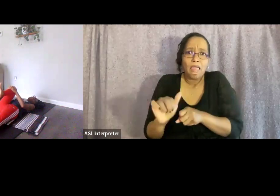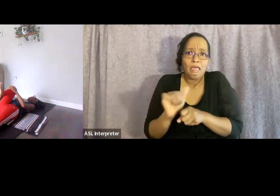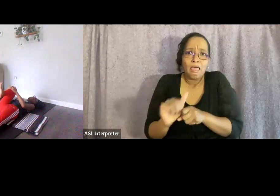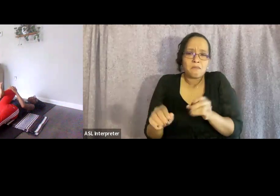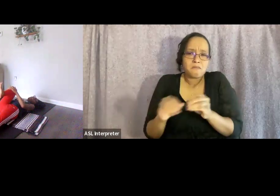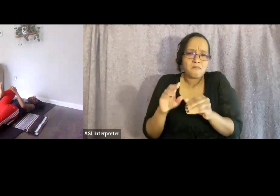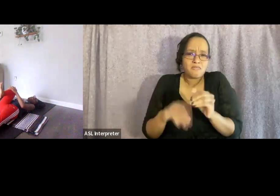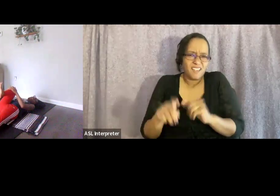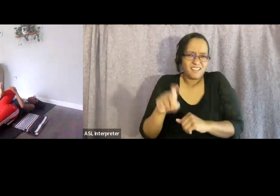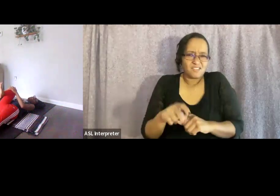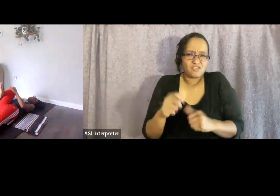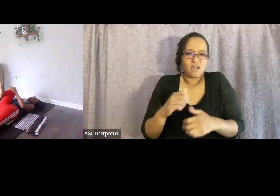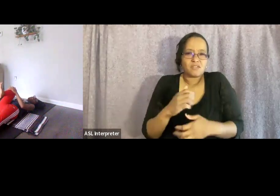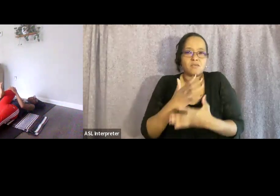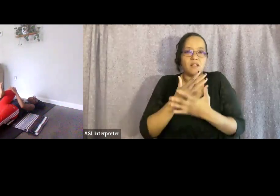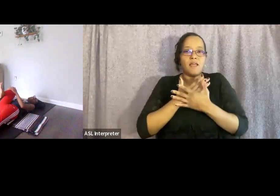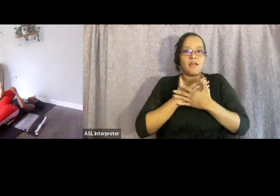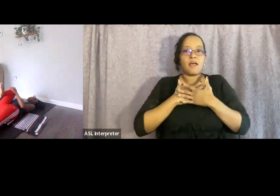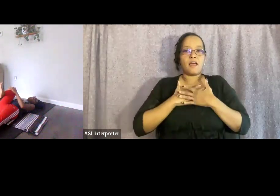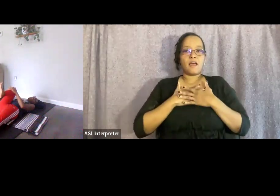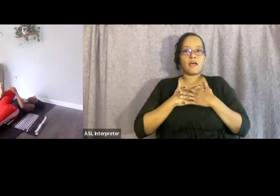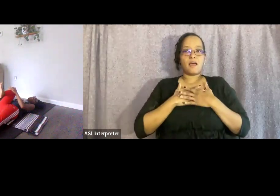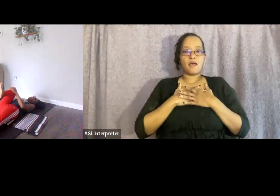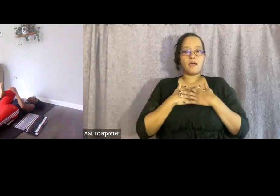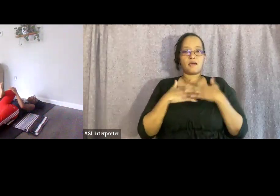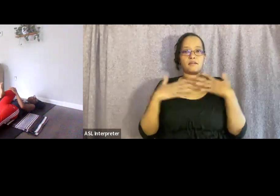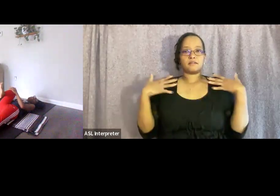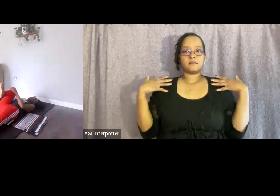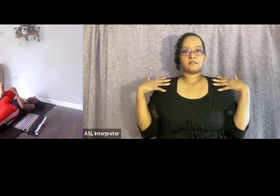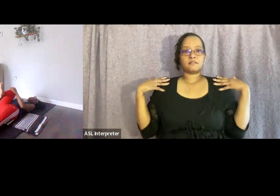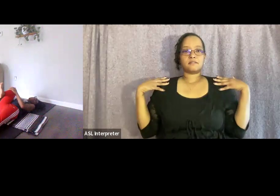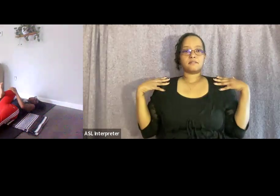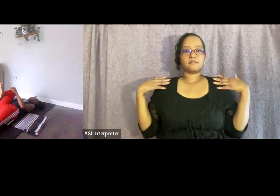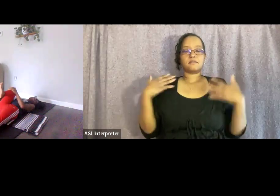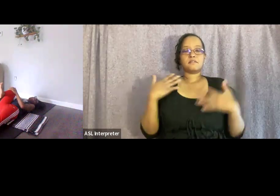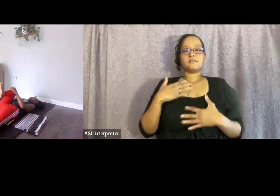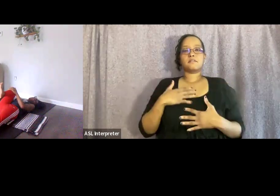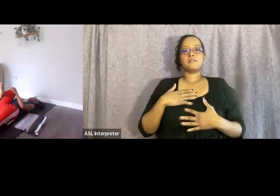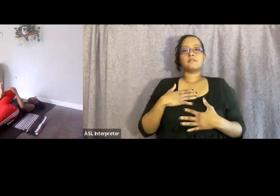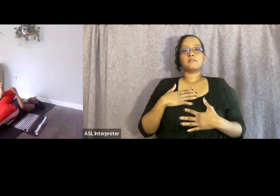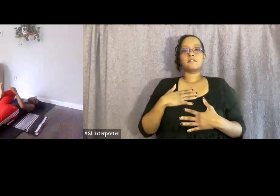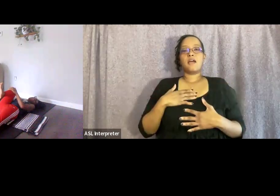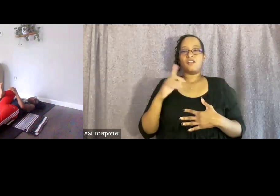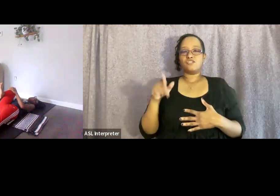So see if you can relax the heart and shoulders back onto the earth, and just pull the leg in towards the chest.